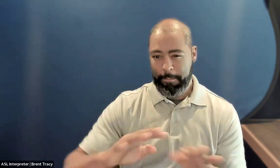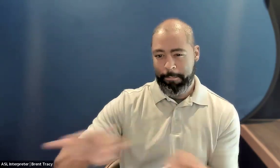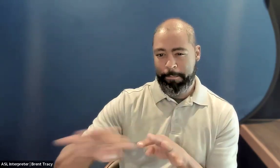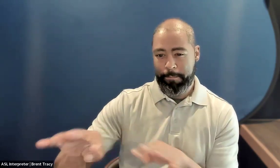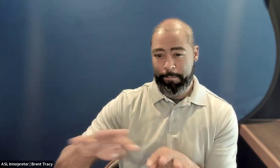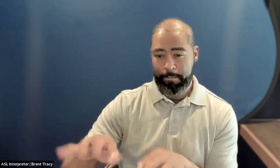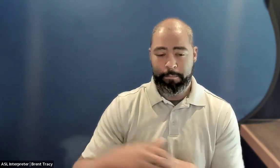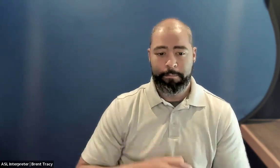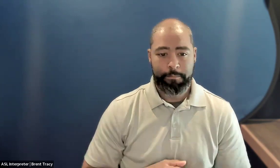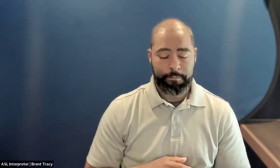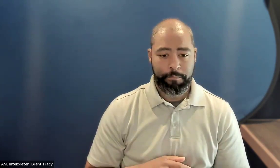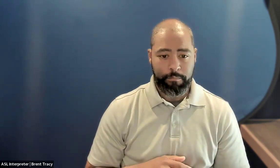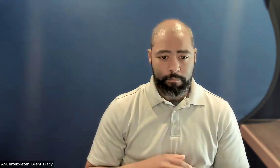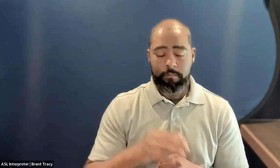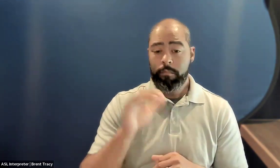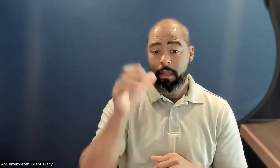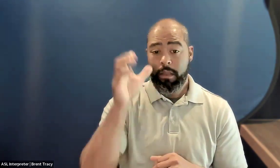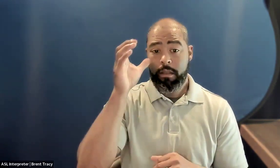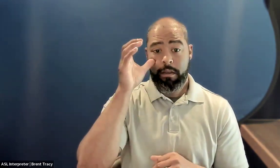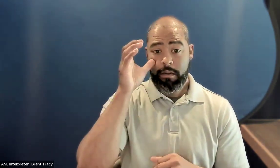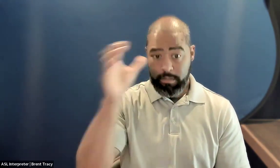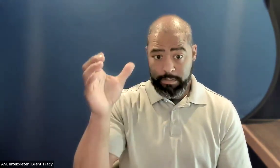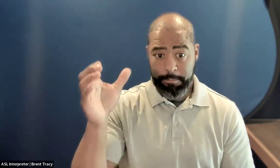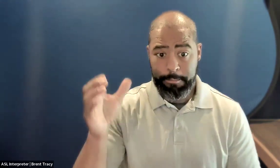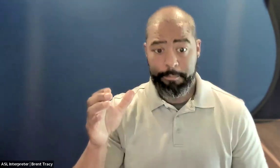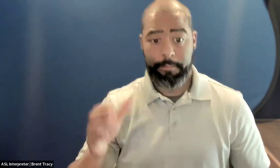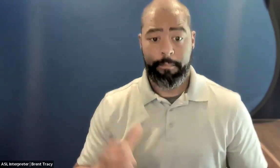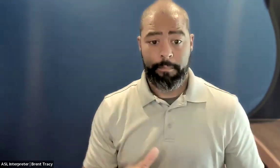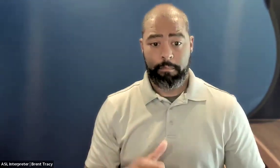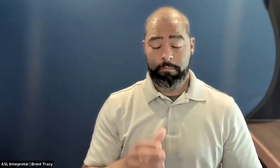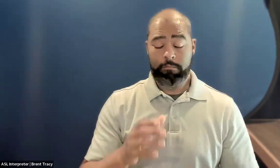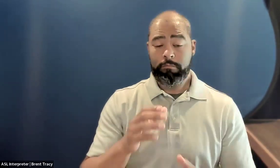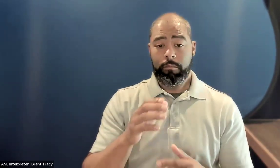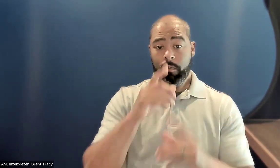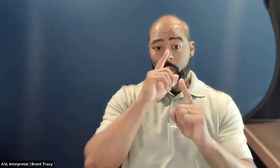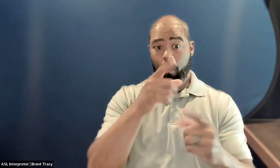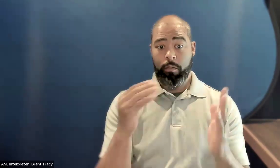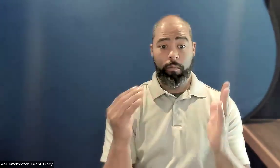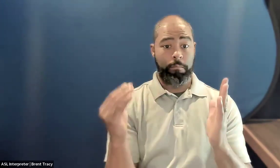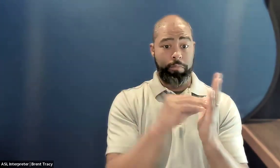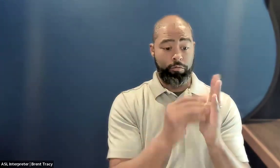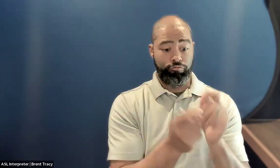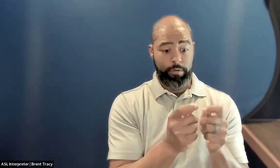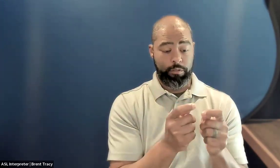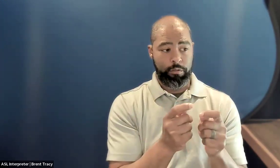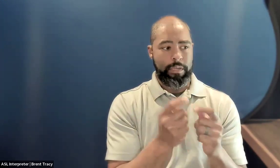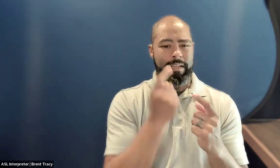But again, the concept is simply to incorporate language that allows for this consideration on a case by case basis.